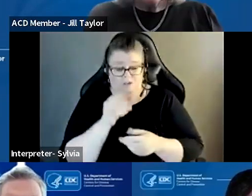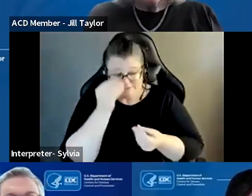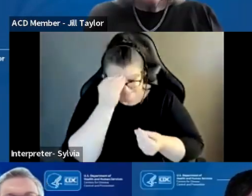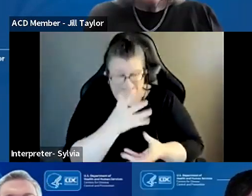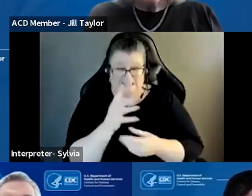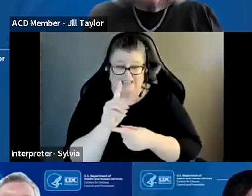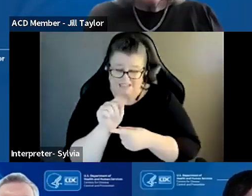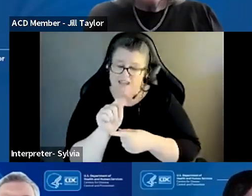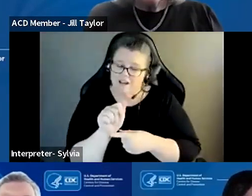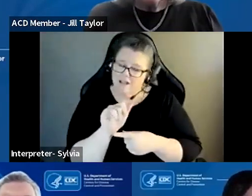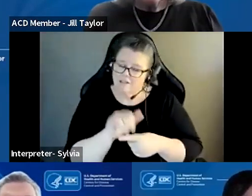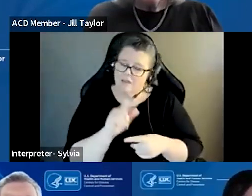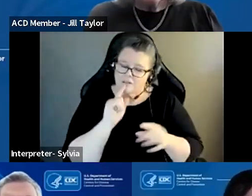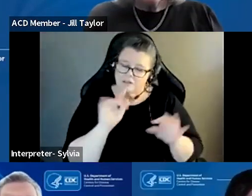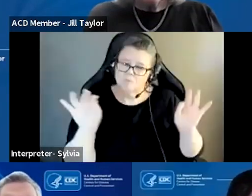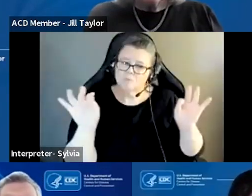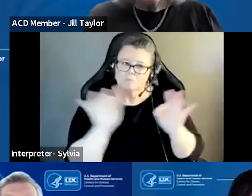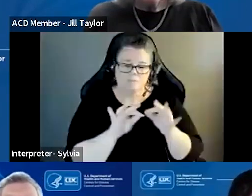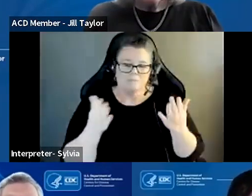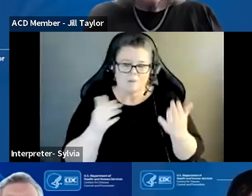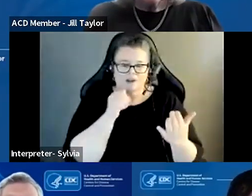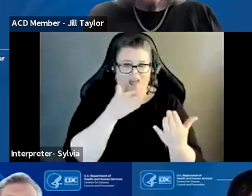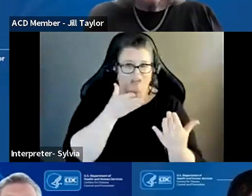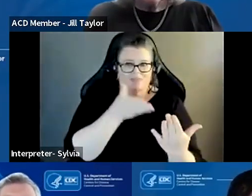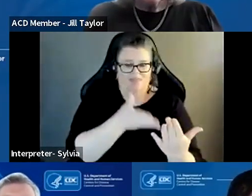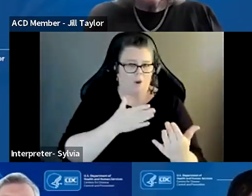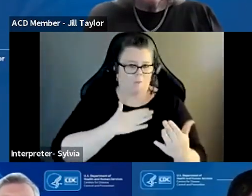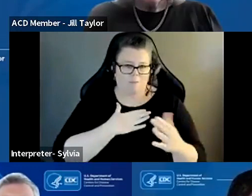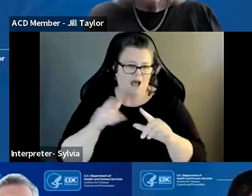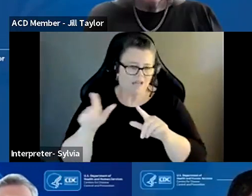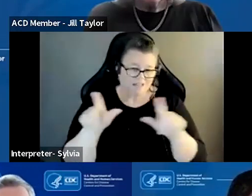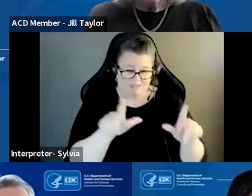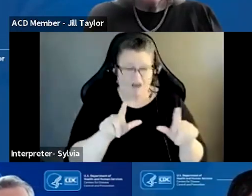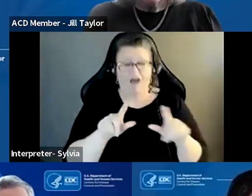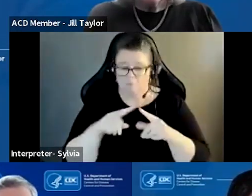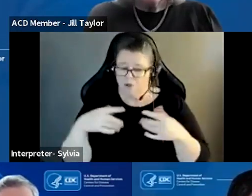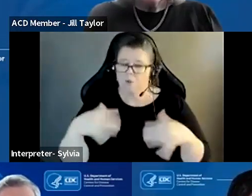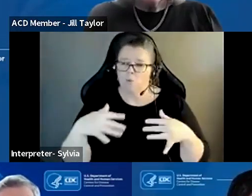But I do think that is an important thing for us to recognize. There's so much that we need to do